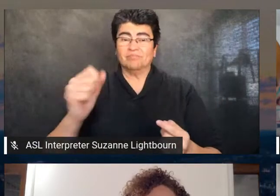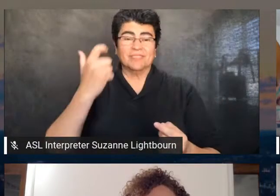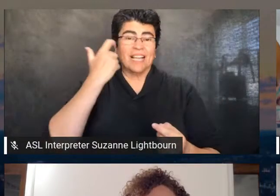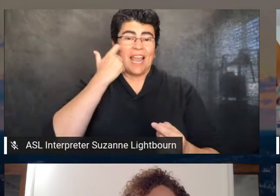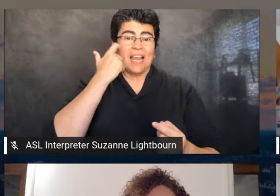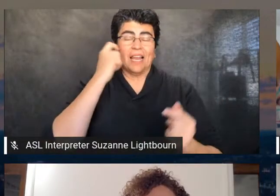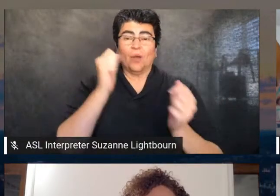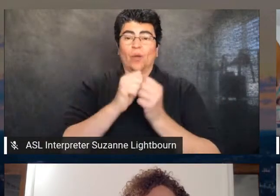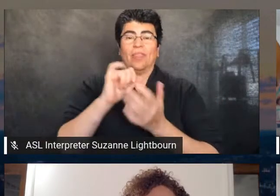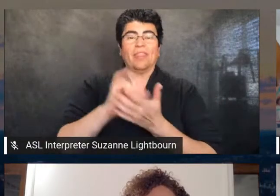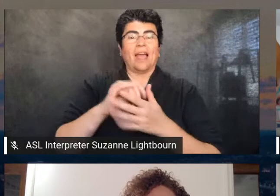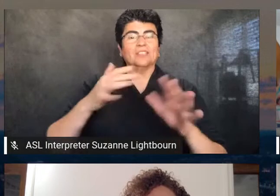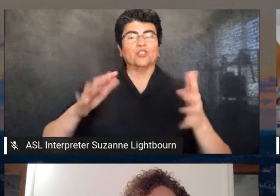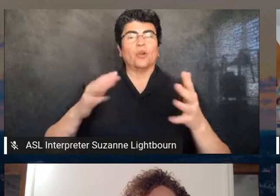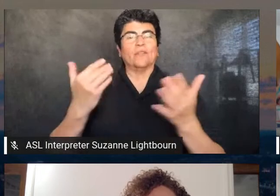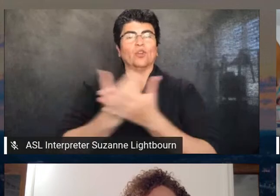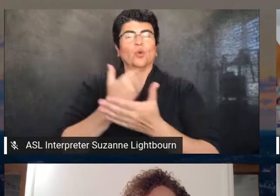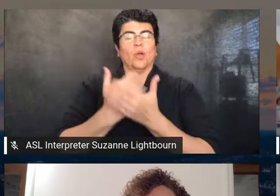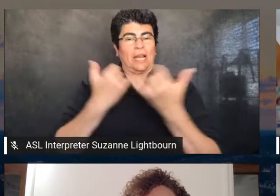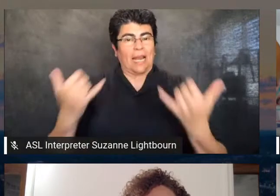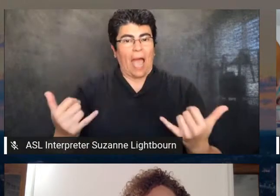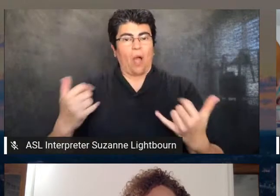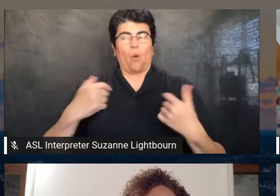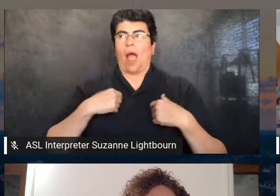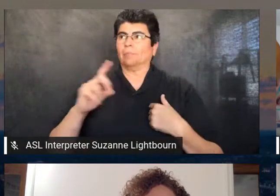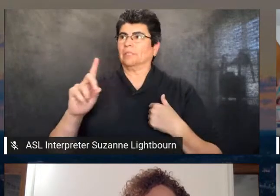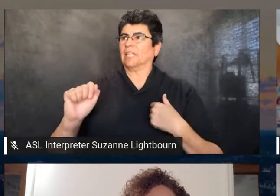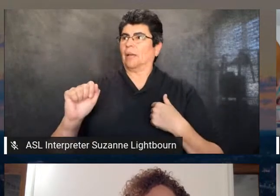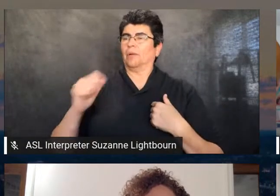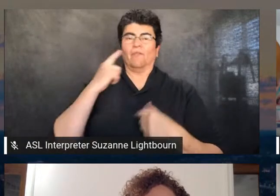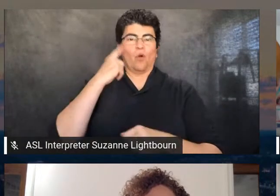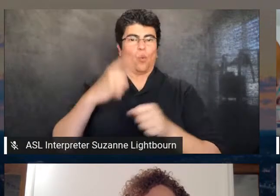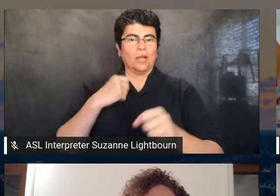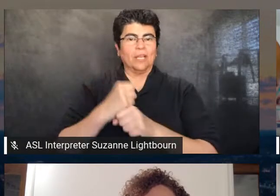now I'm disabled, for a year, my legs are gone,